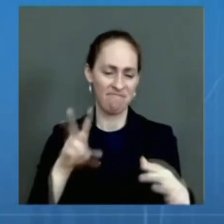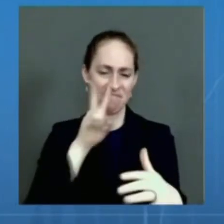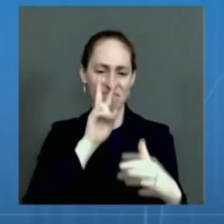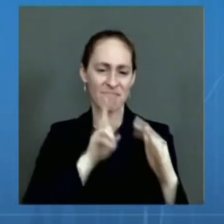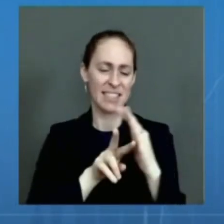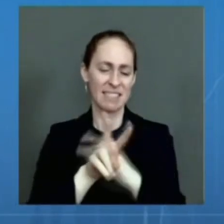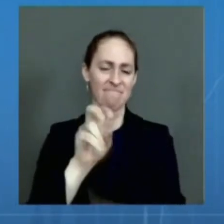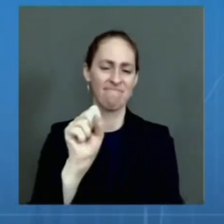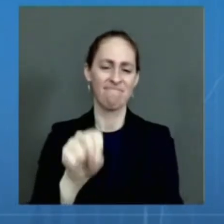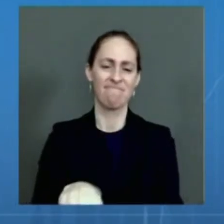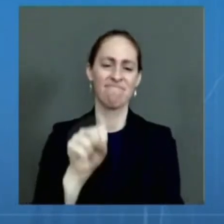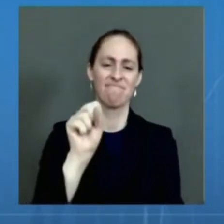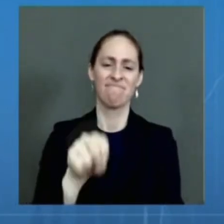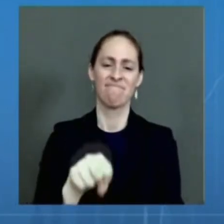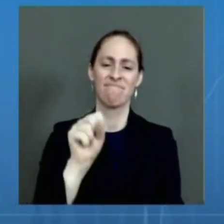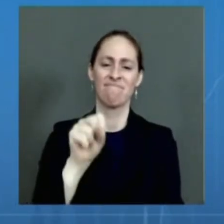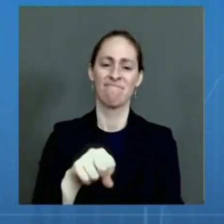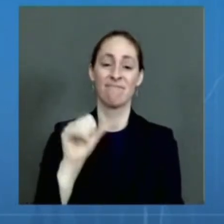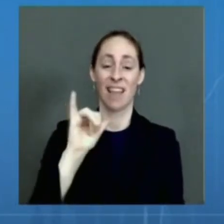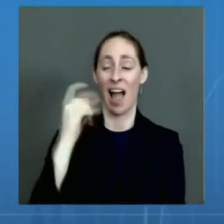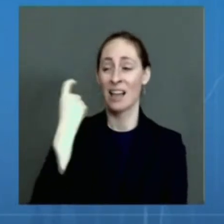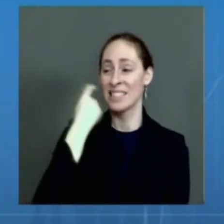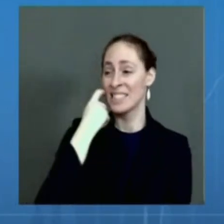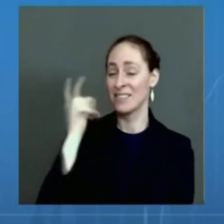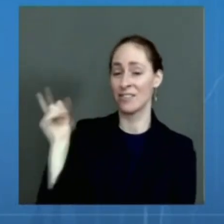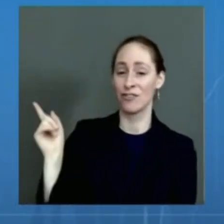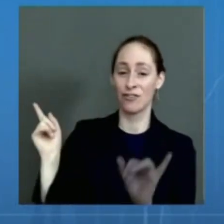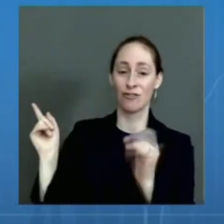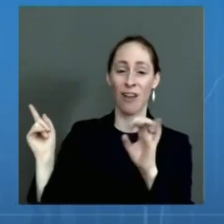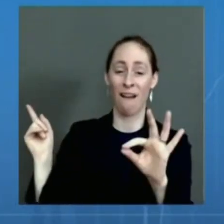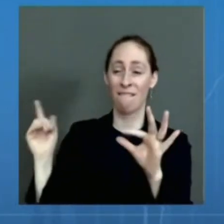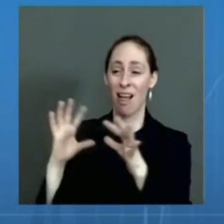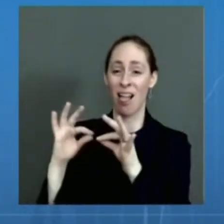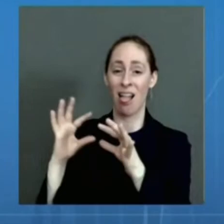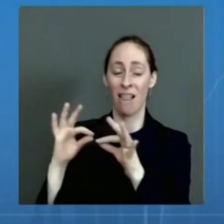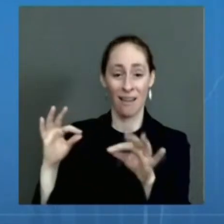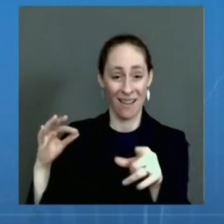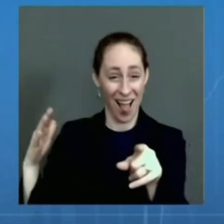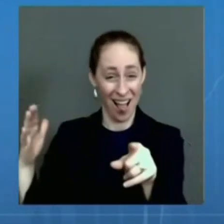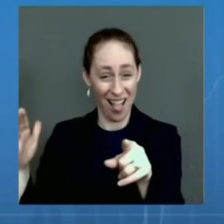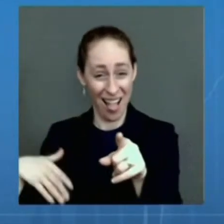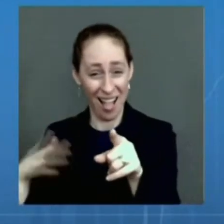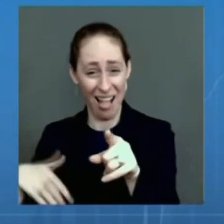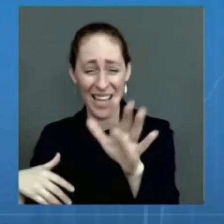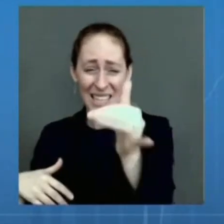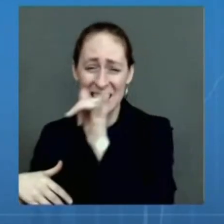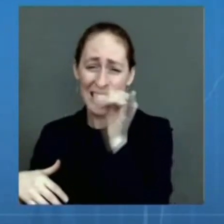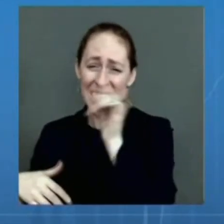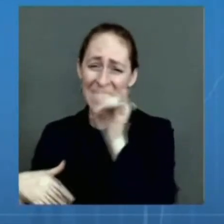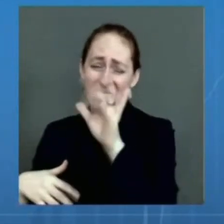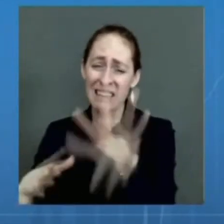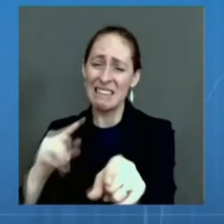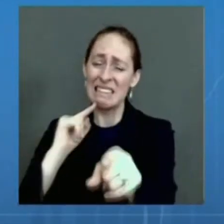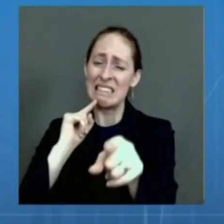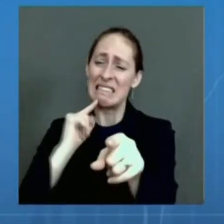INDIVIDUALS AS JEFF SAID IN THE BEGINNING ARE REALLY AT A HIGH- RISK OF SERIOUS INVOLVEMENT